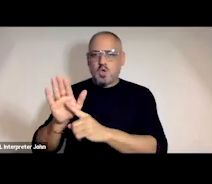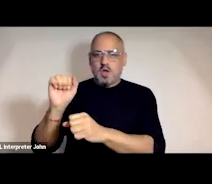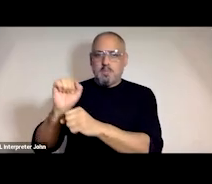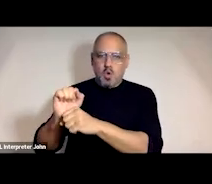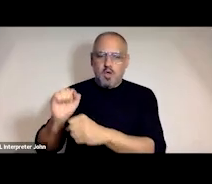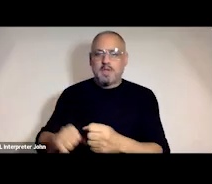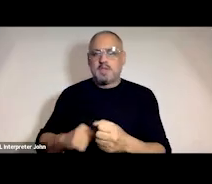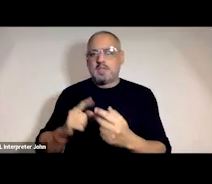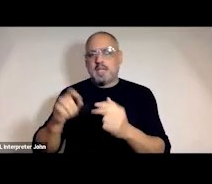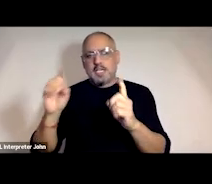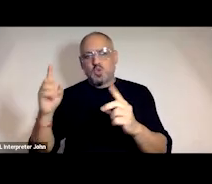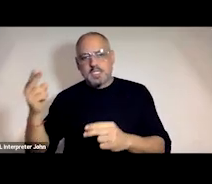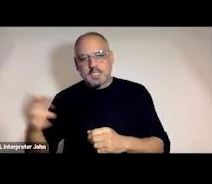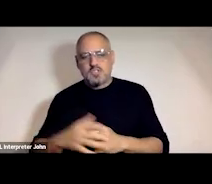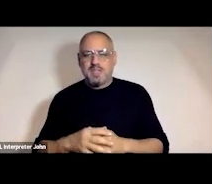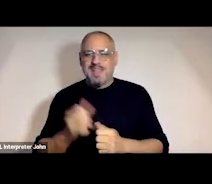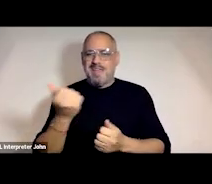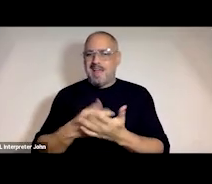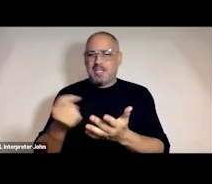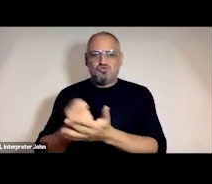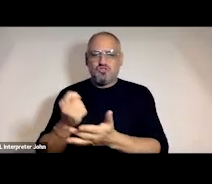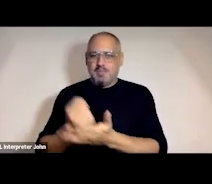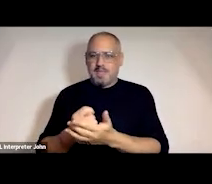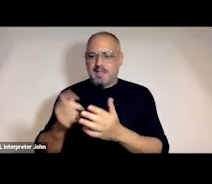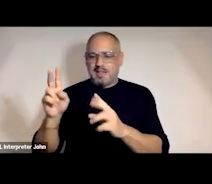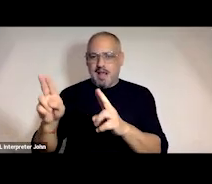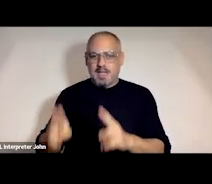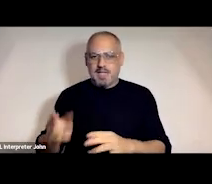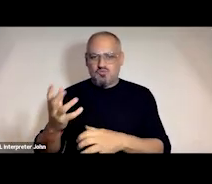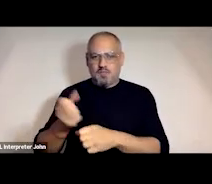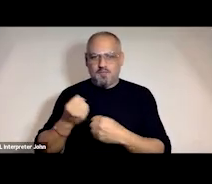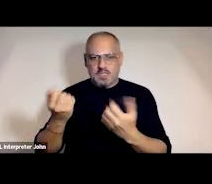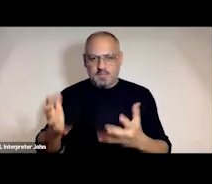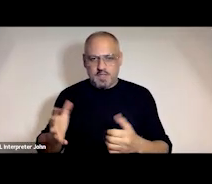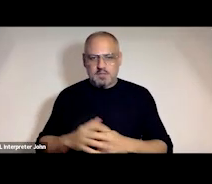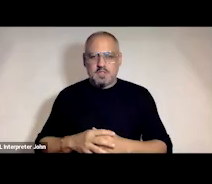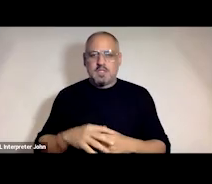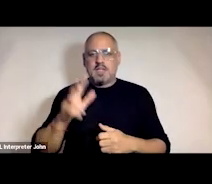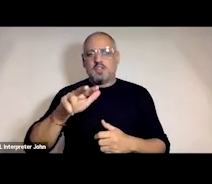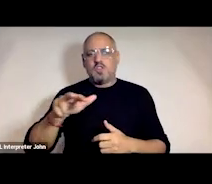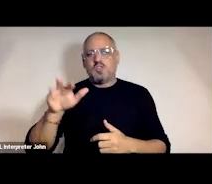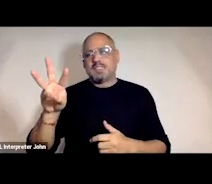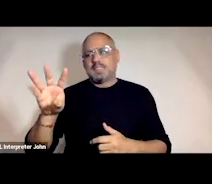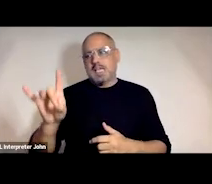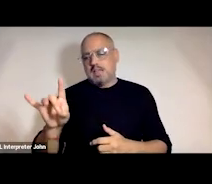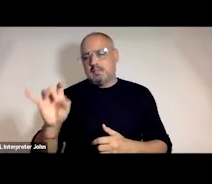and education history, and any treatment that the applicant has received. That's the 3368.